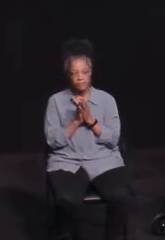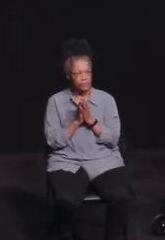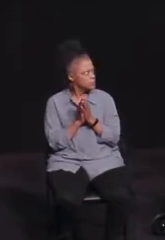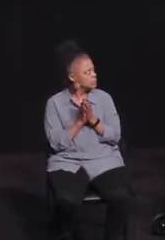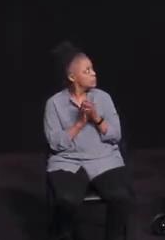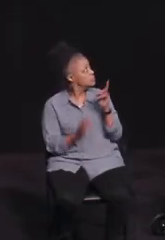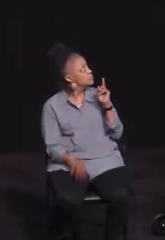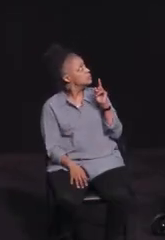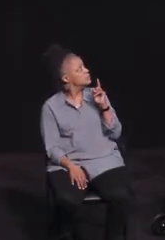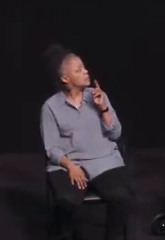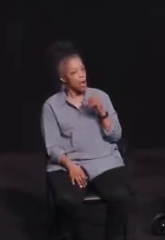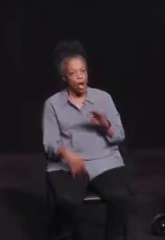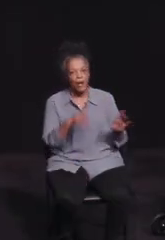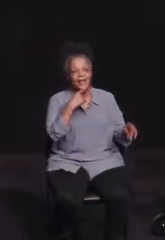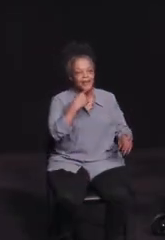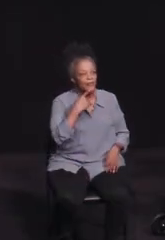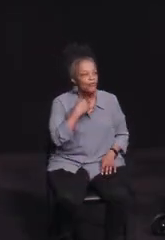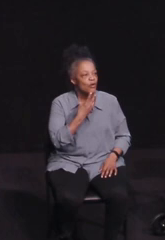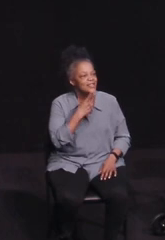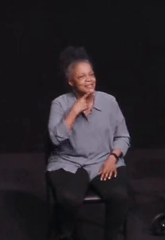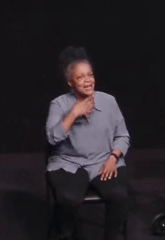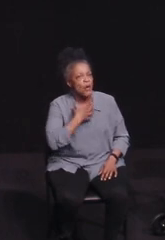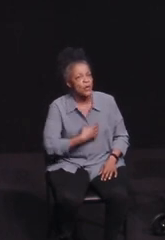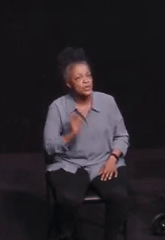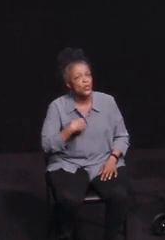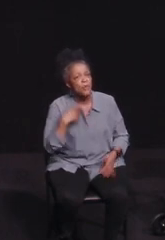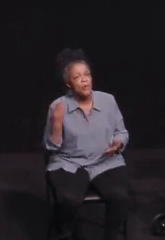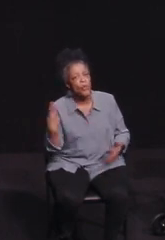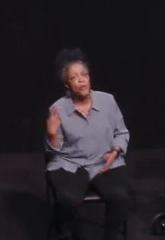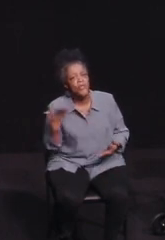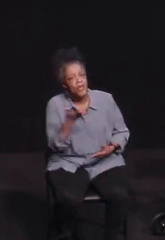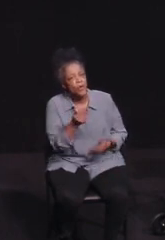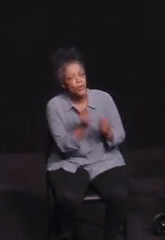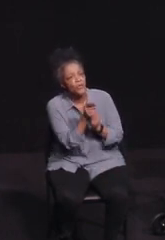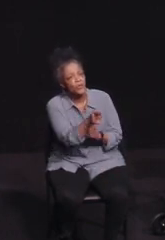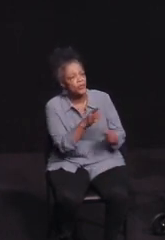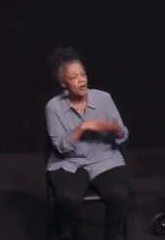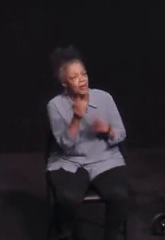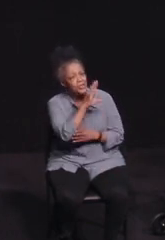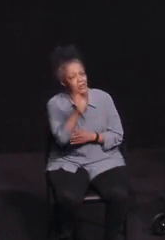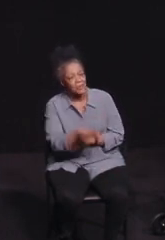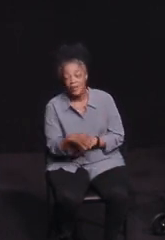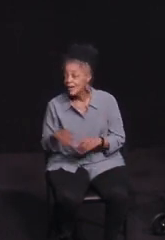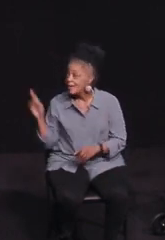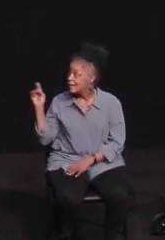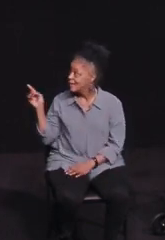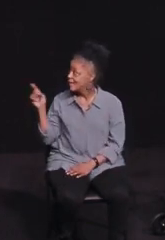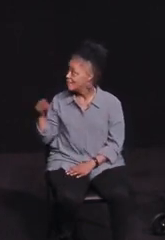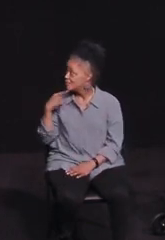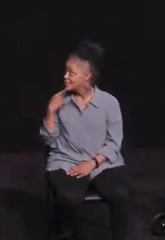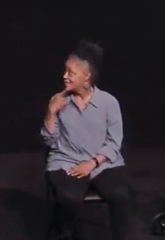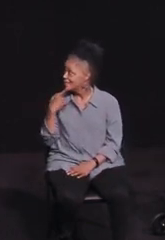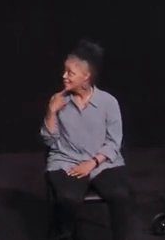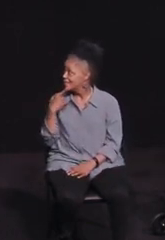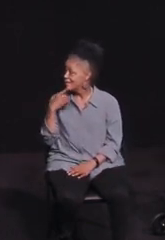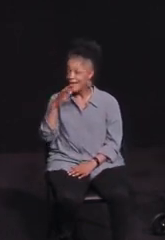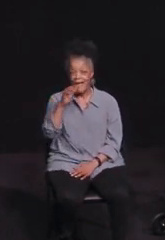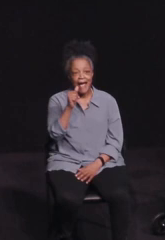Wade: We wish we were there with you, but-- Leigh: Well, I have to say also that Afro-Bets books were